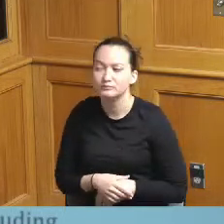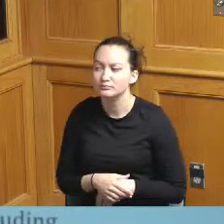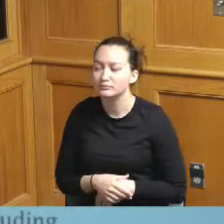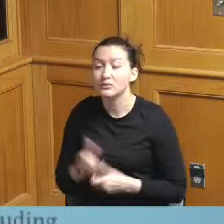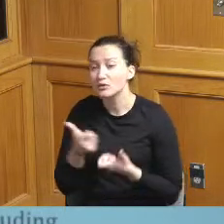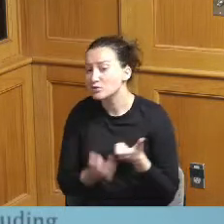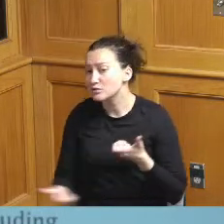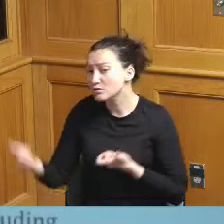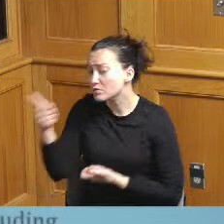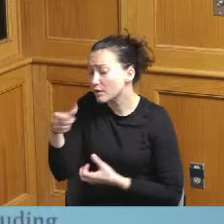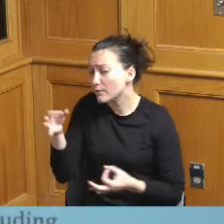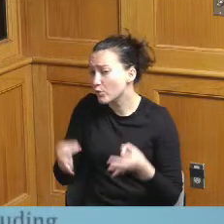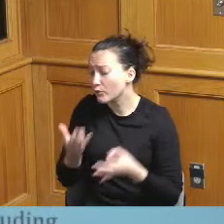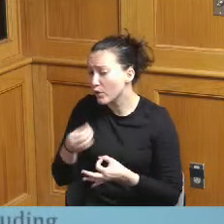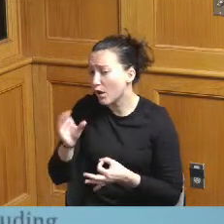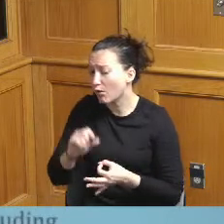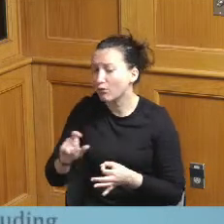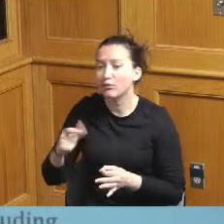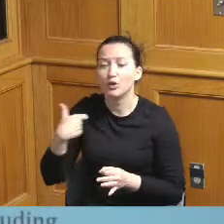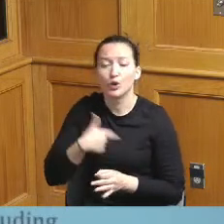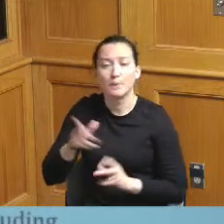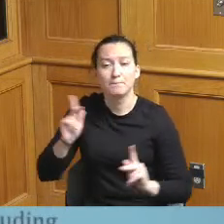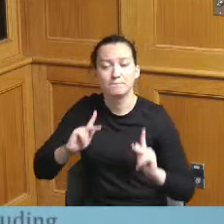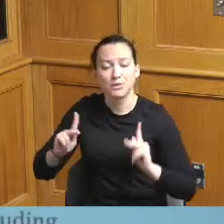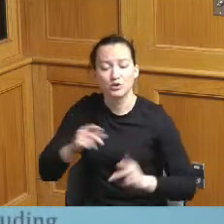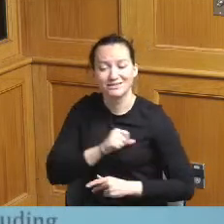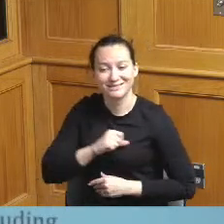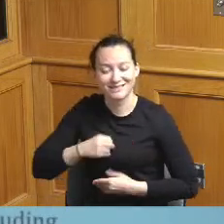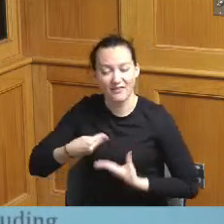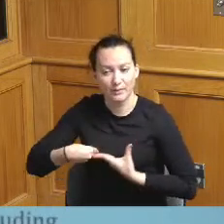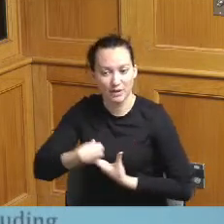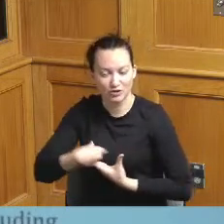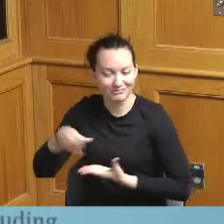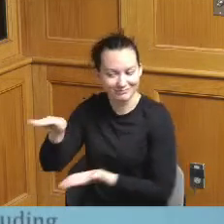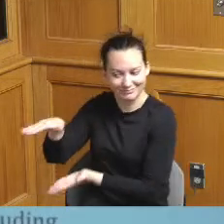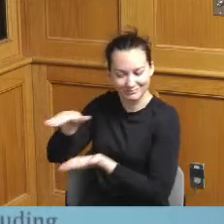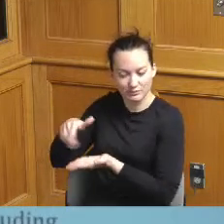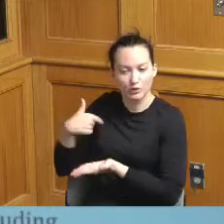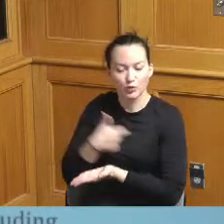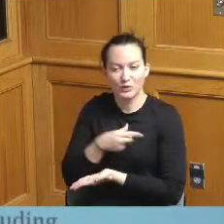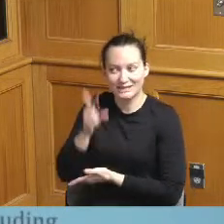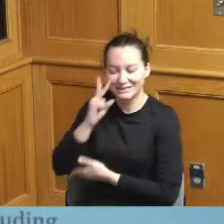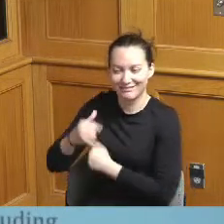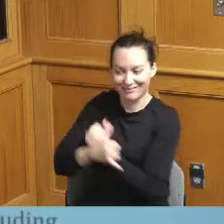Supreme Court of Ohio funds our Personnel budget so the court actually looks to the county only